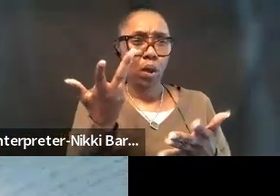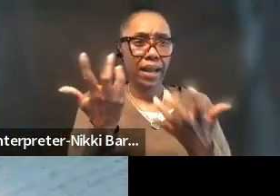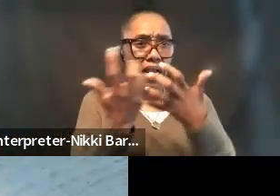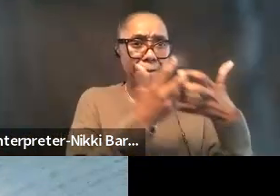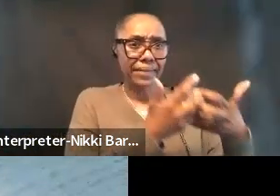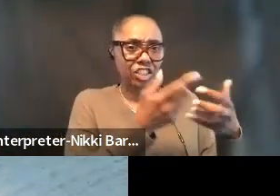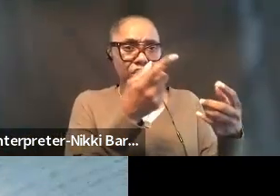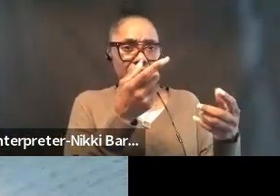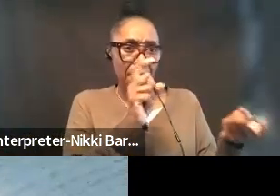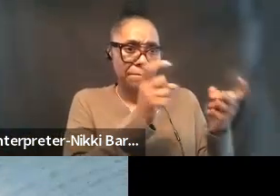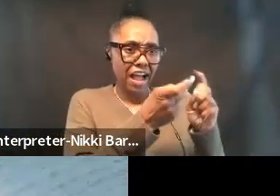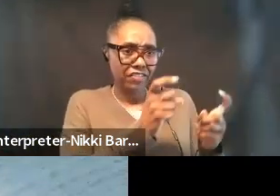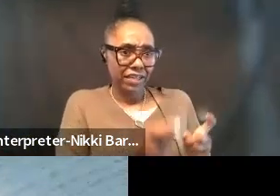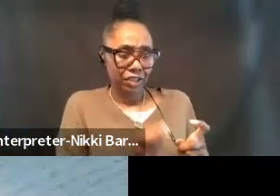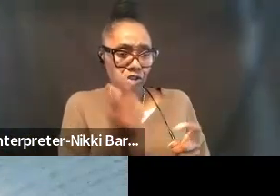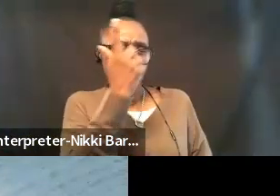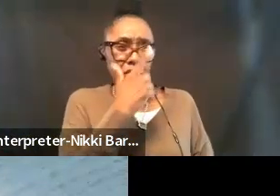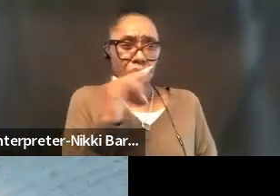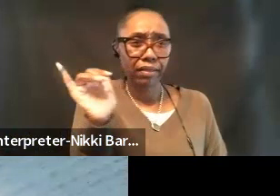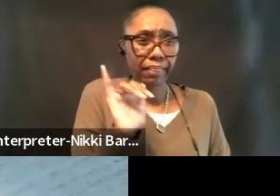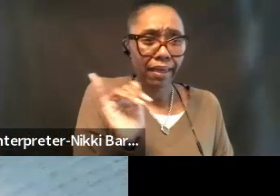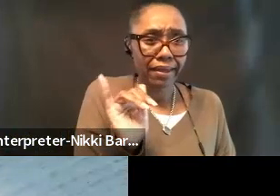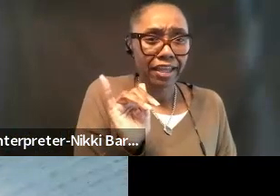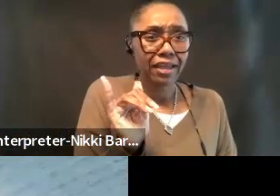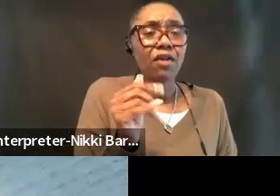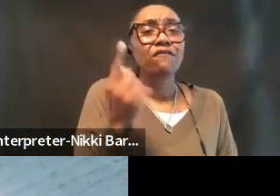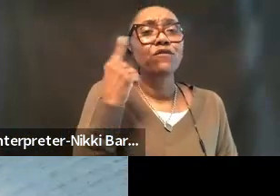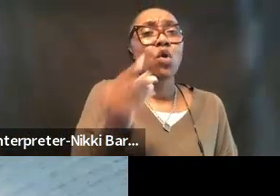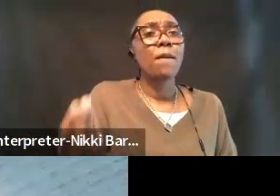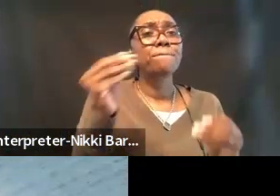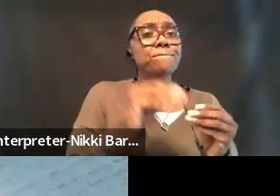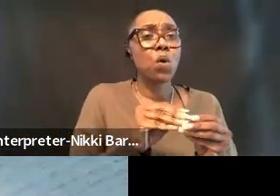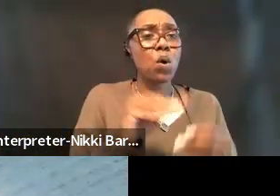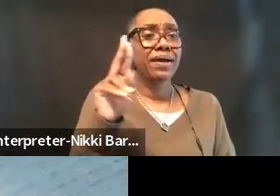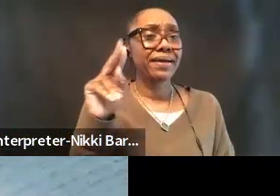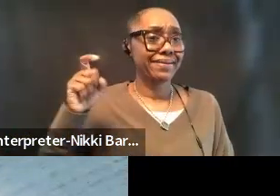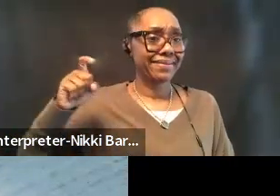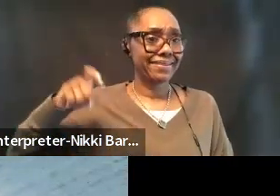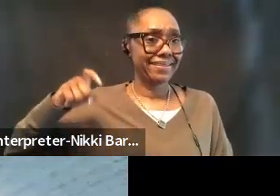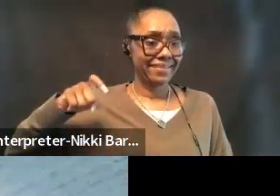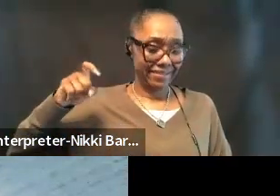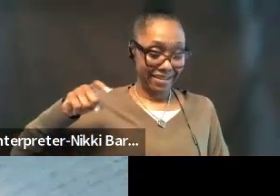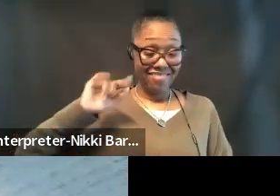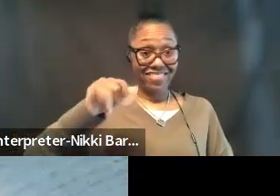For a student maybe with a little bit. Oh, more needs. And so this example is being able to create a picture, a picture dictionary with the vocabulary from the reading.